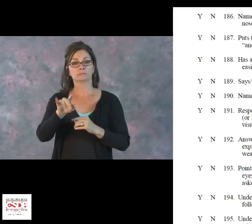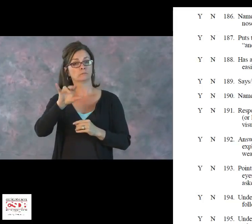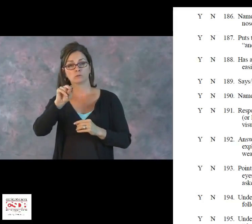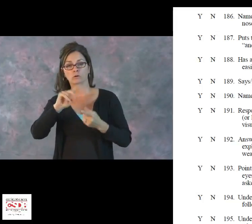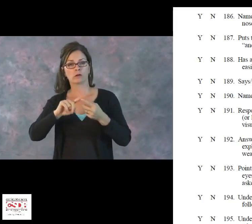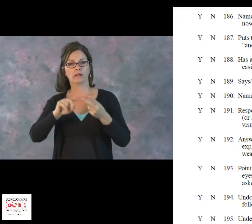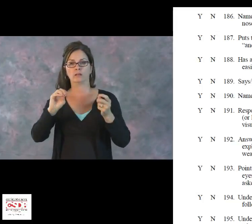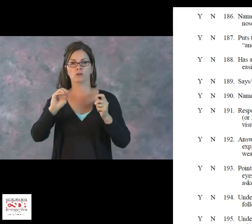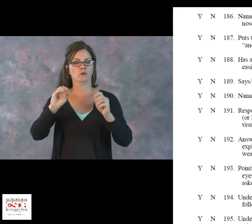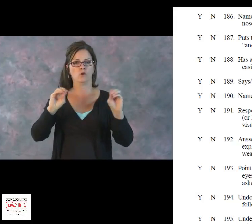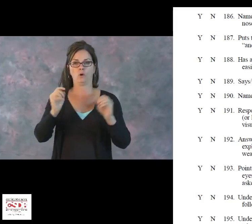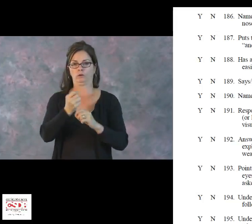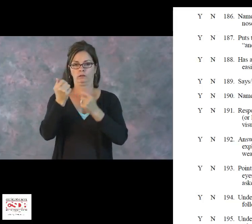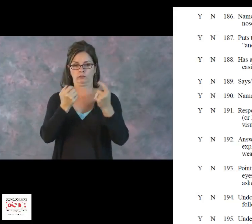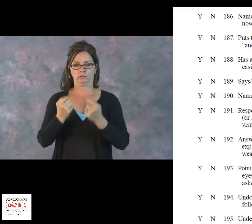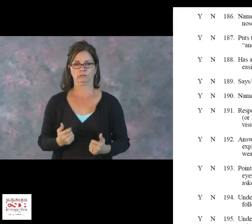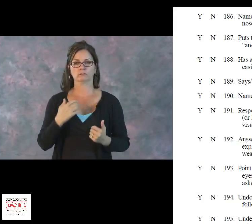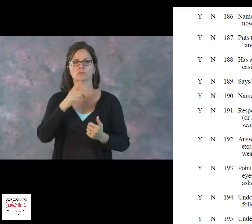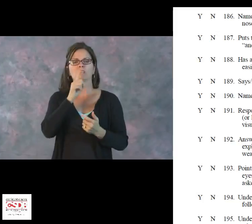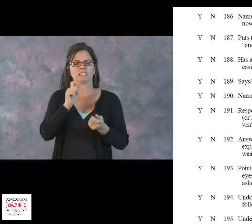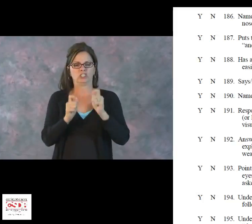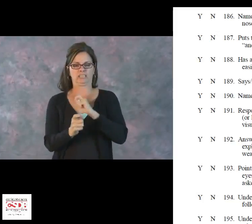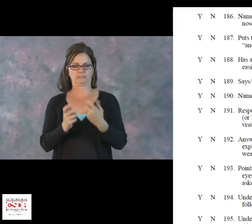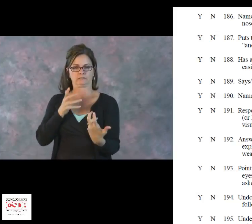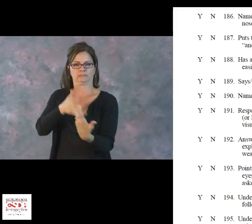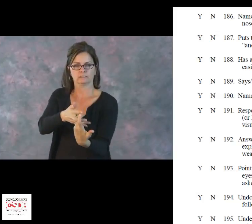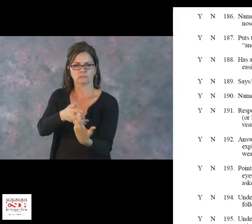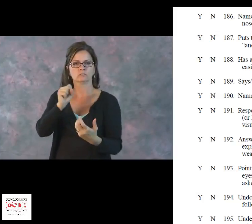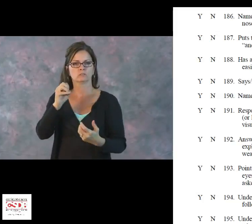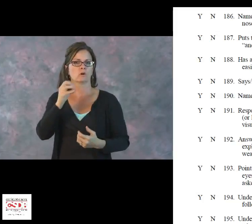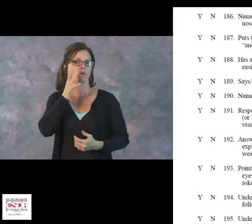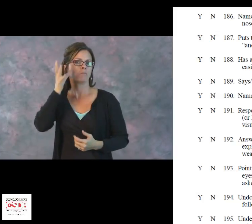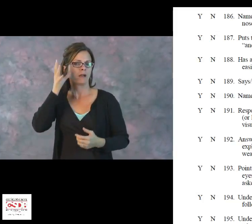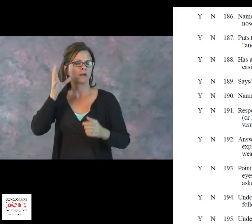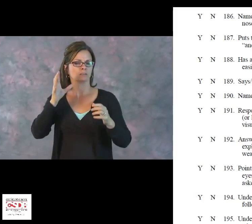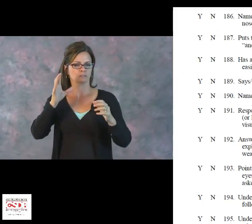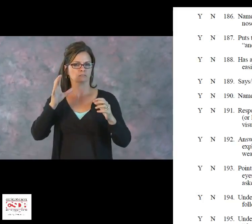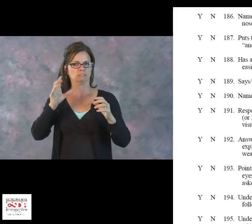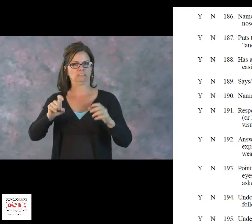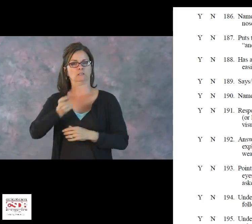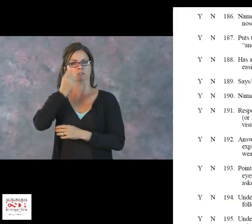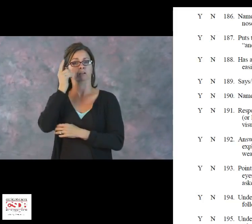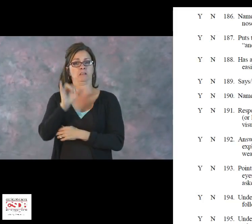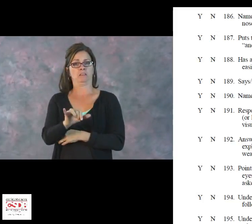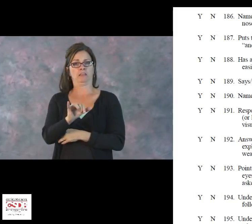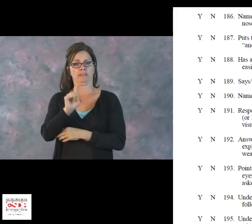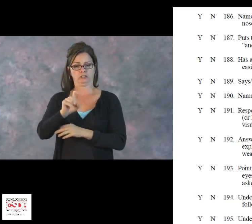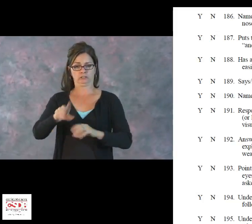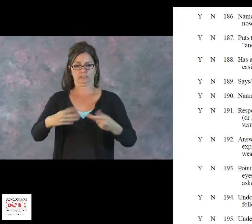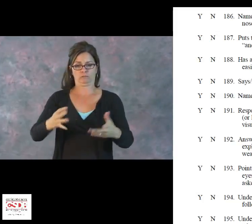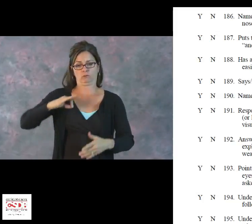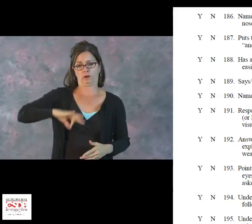have been made to individual items, so that parents understand that they should give credit for something, regardless, of if the child is doing it